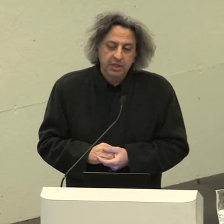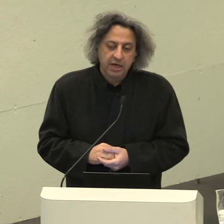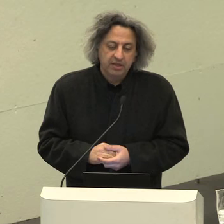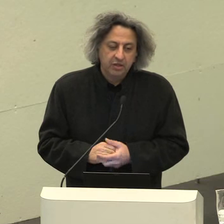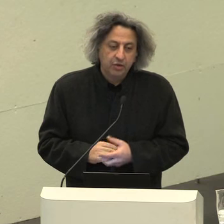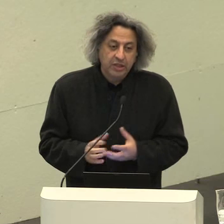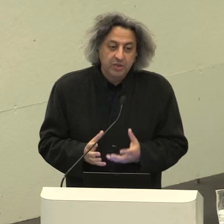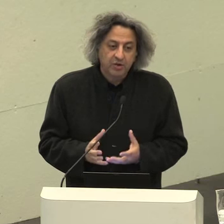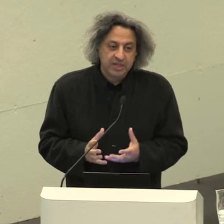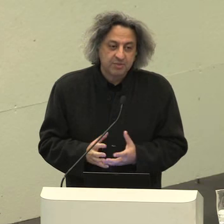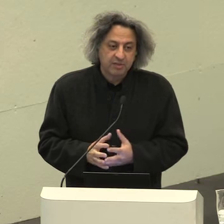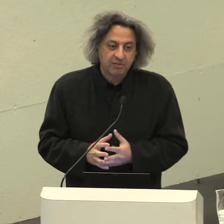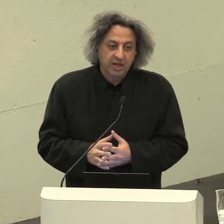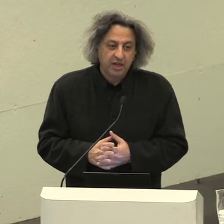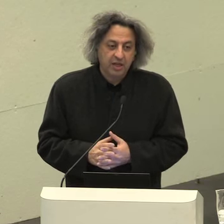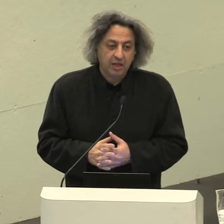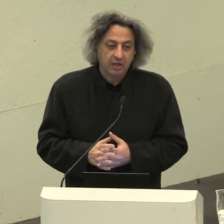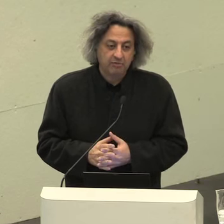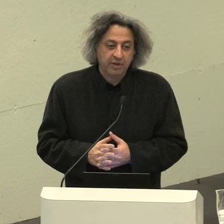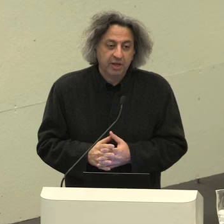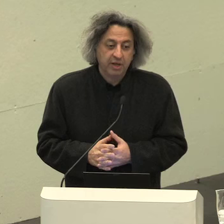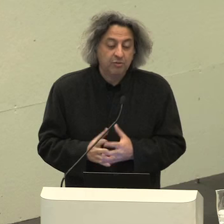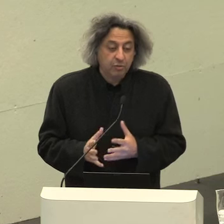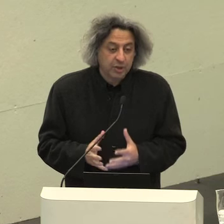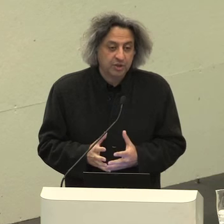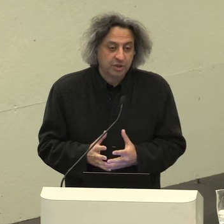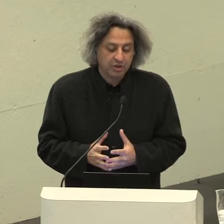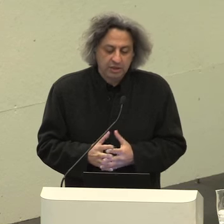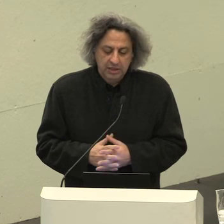And I think Toyo Ito has been very, very influential